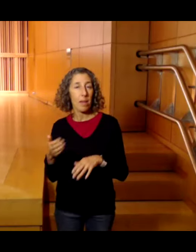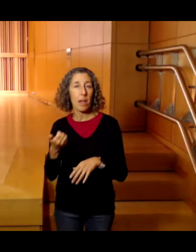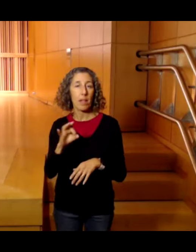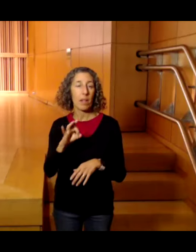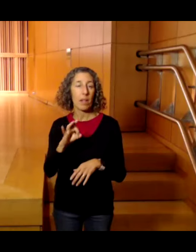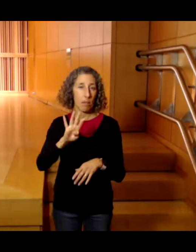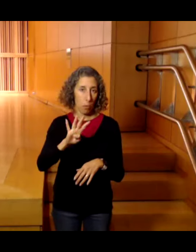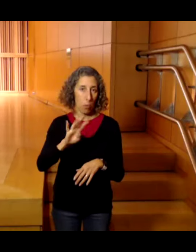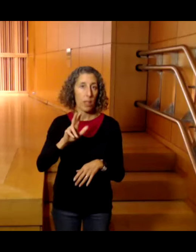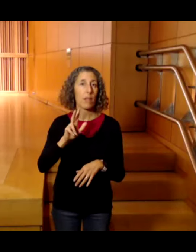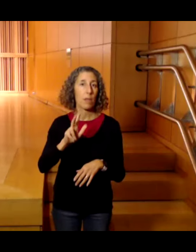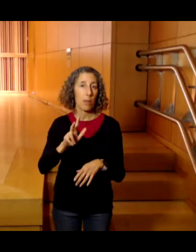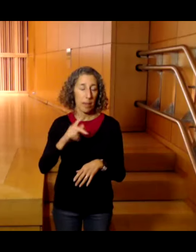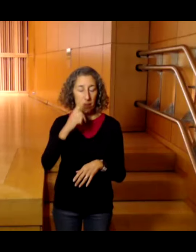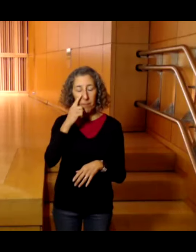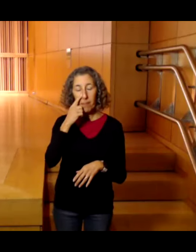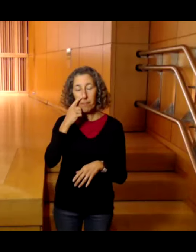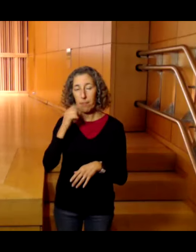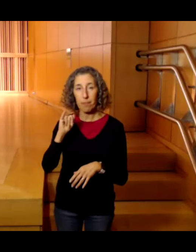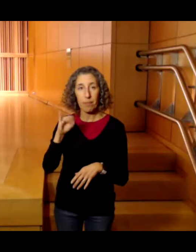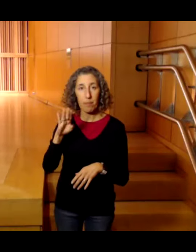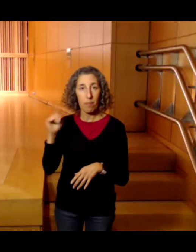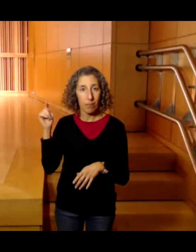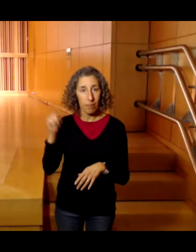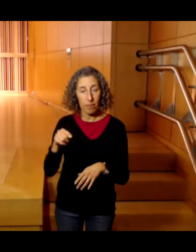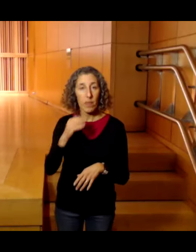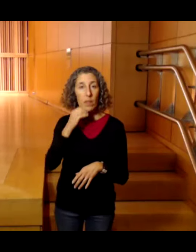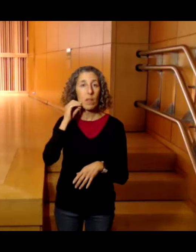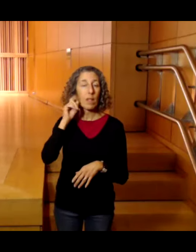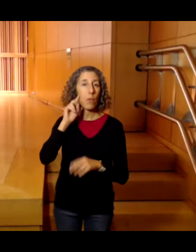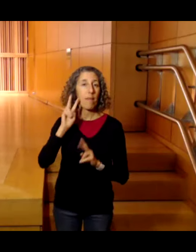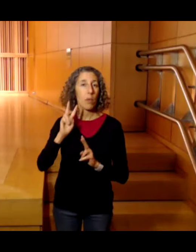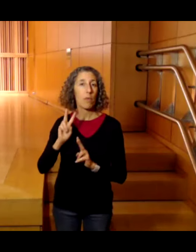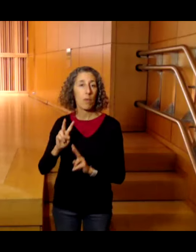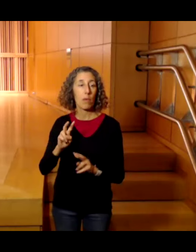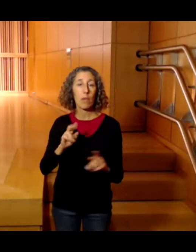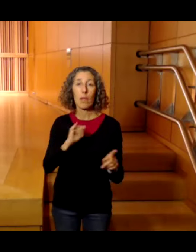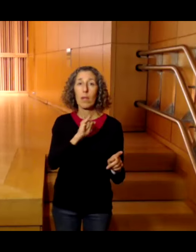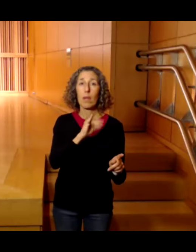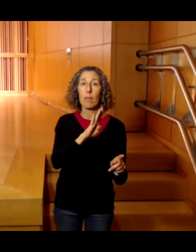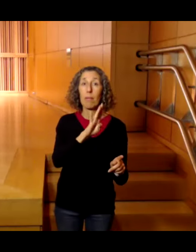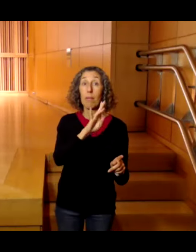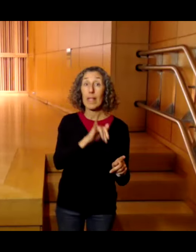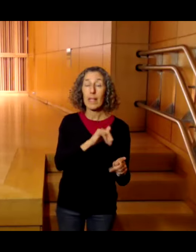Ever the gentleman, Billy worked assiduously to help secure James' future, finding him a job in the post office.